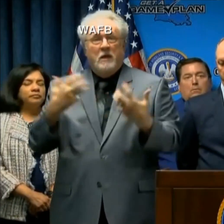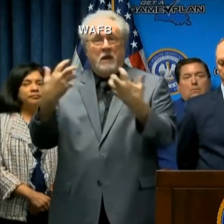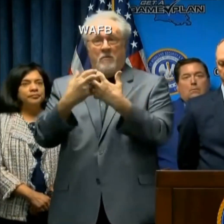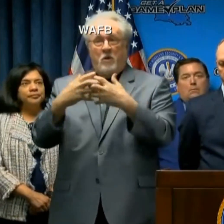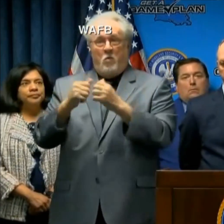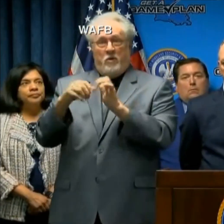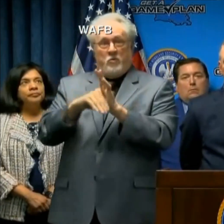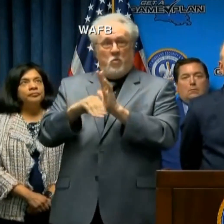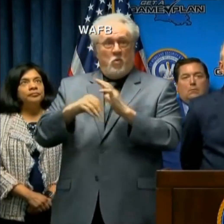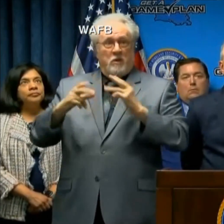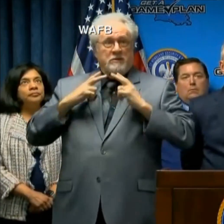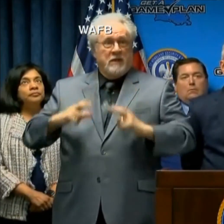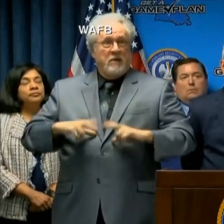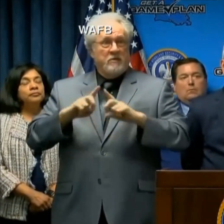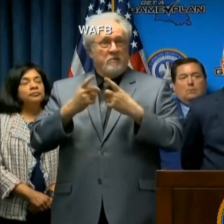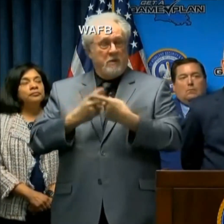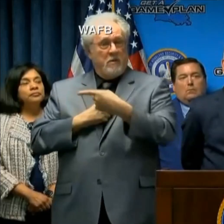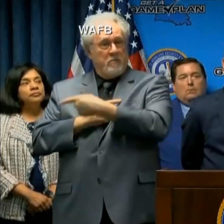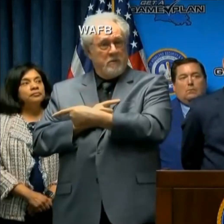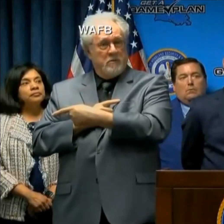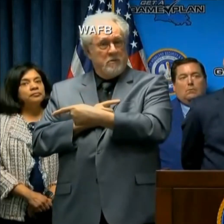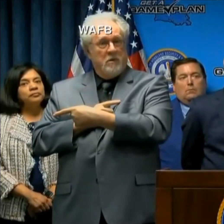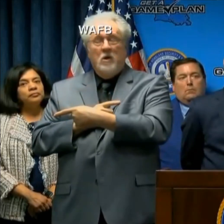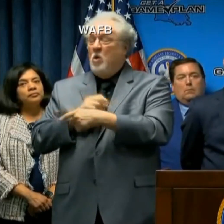New Orleans health department since last night have been working very closely